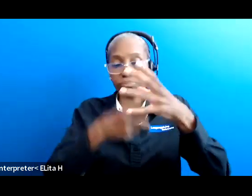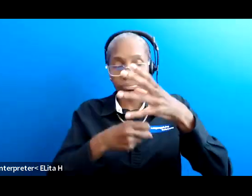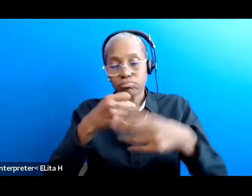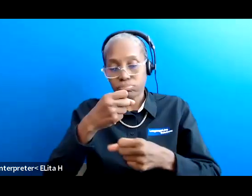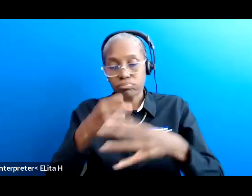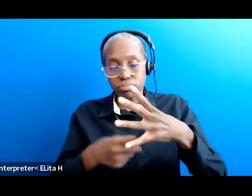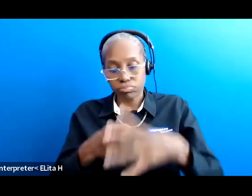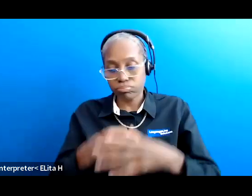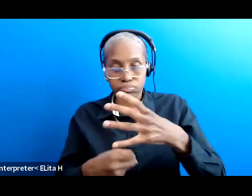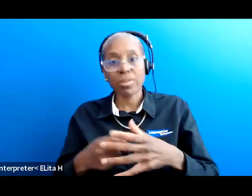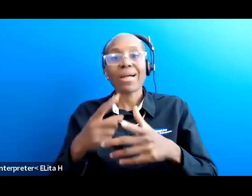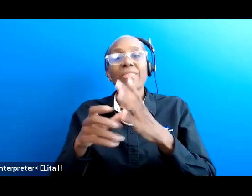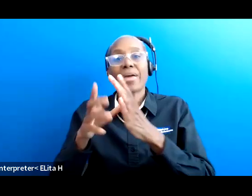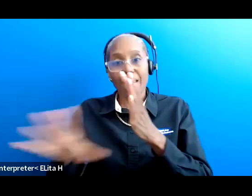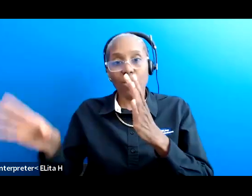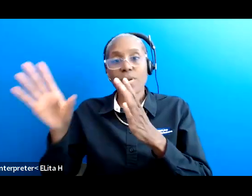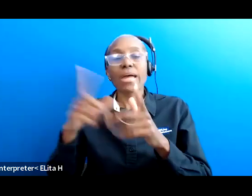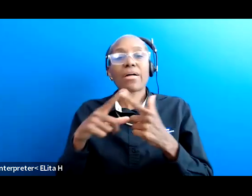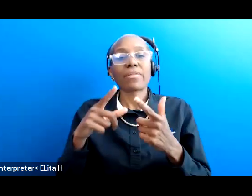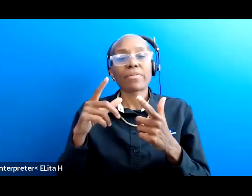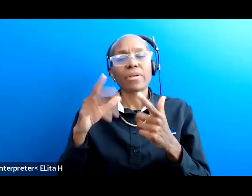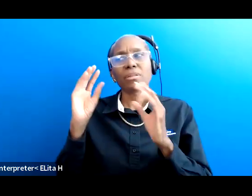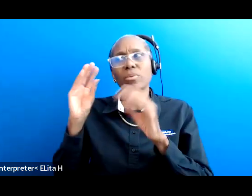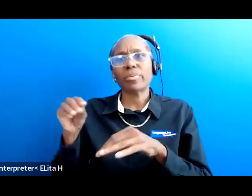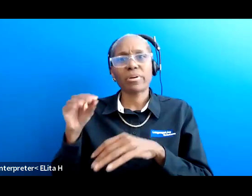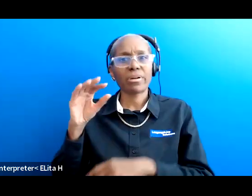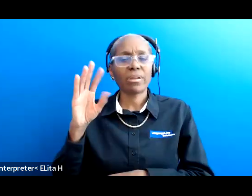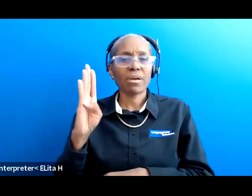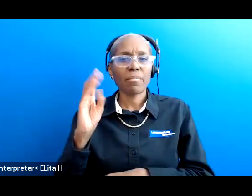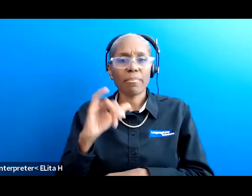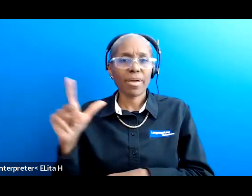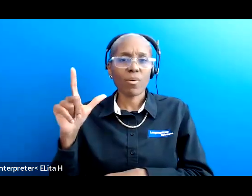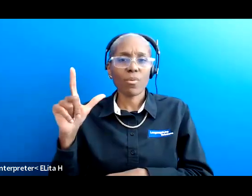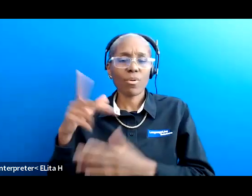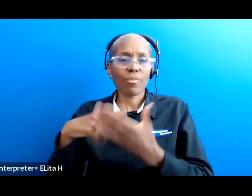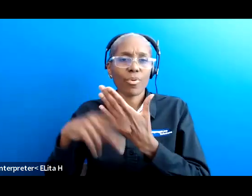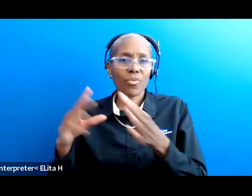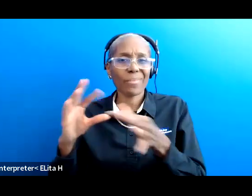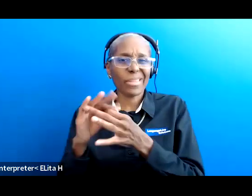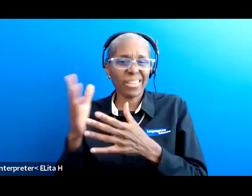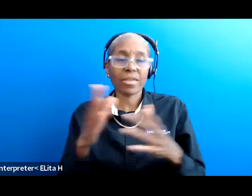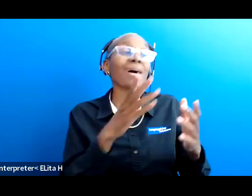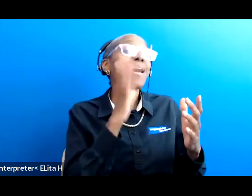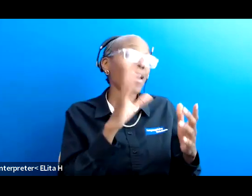The bowel program link, did we put the bowel program? I know we put the bladder program link. I'm not sure if the bowel program link went up there.